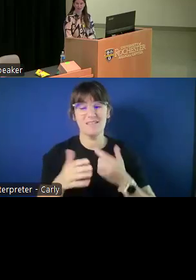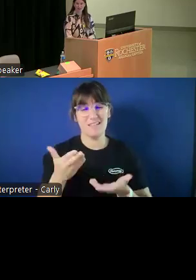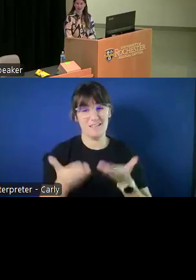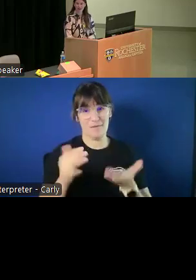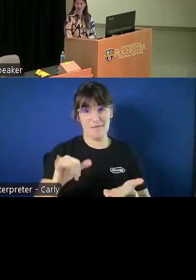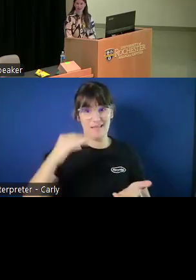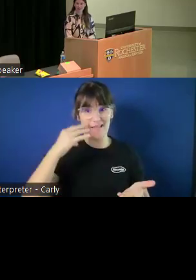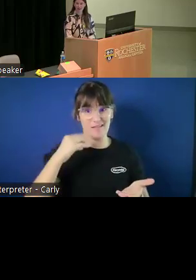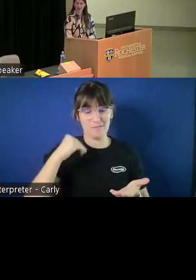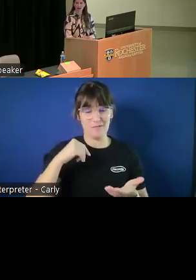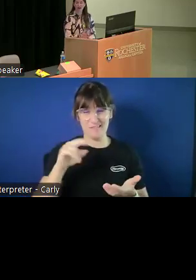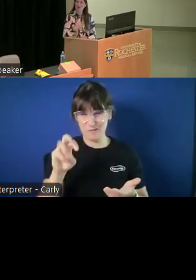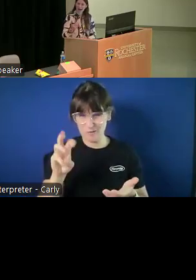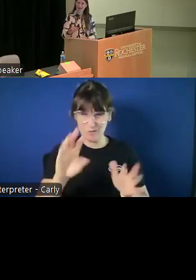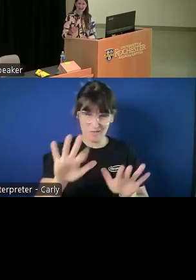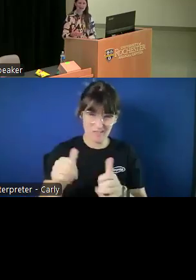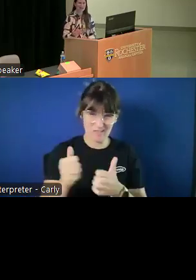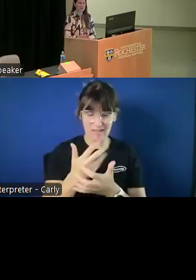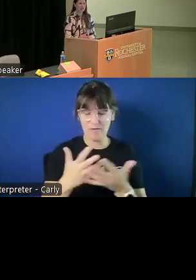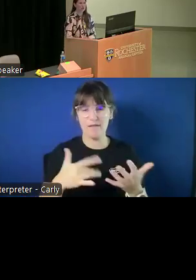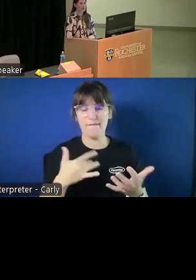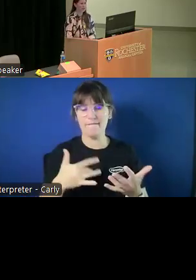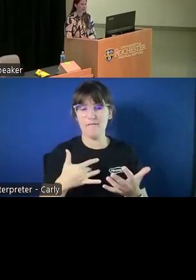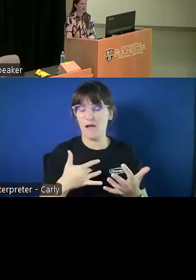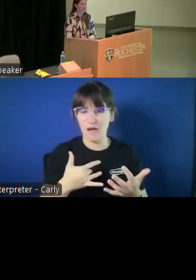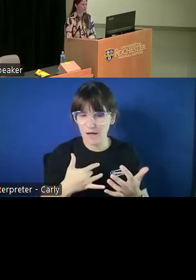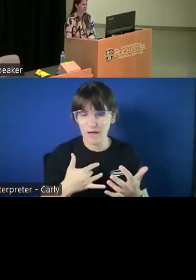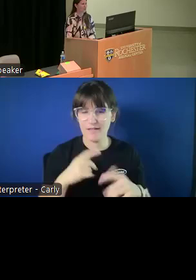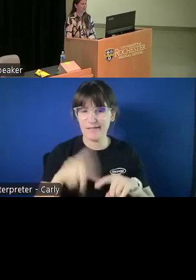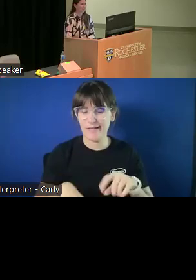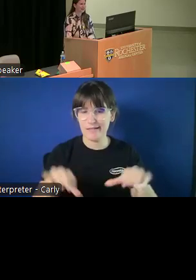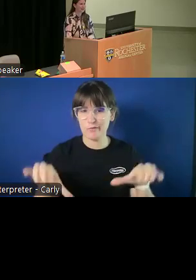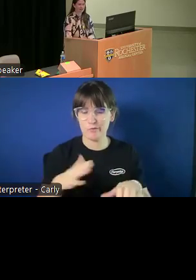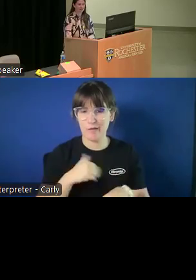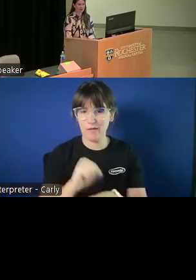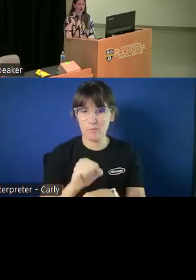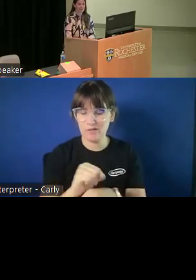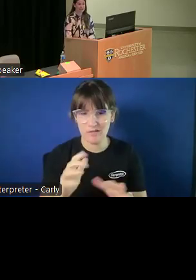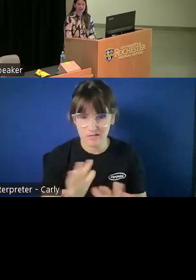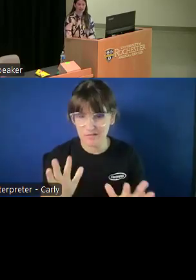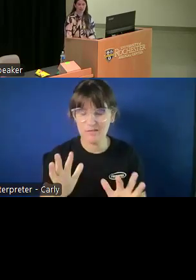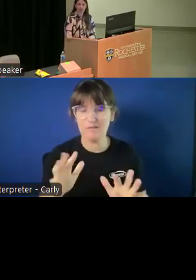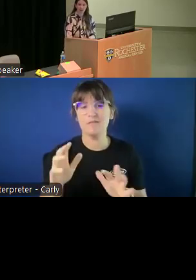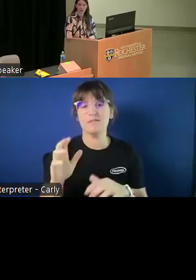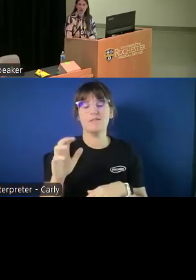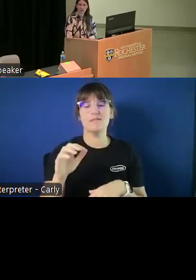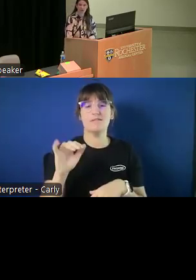sense of our capacity to do the work we came to do uh and our meaning in in the work that